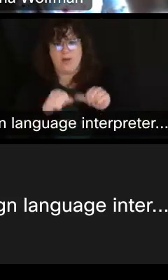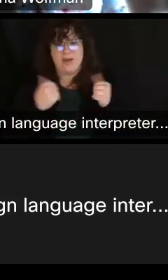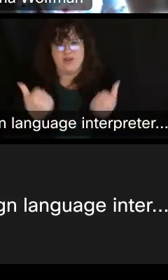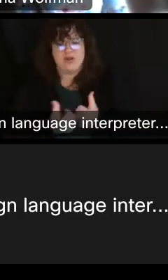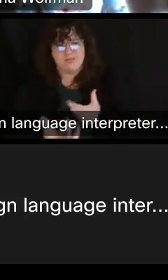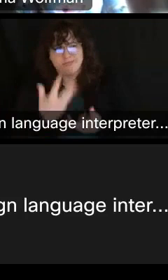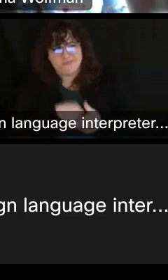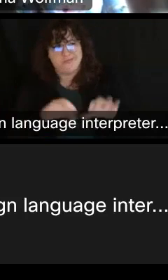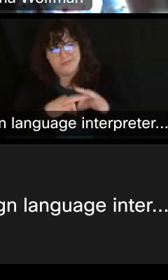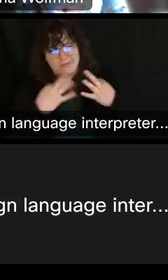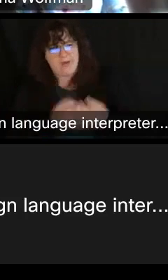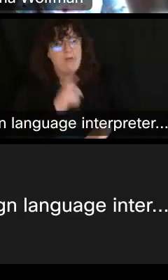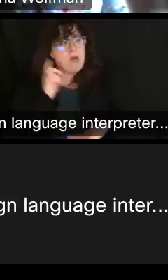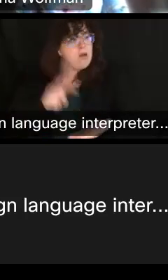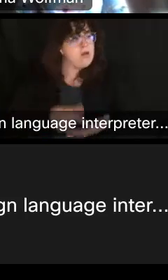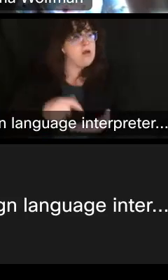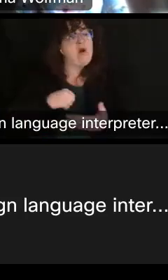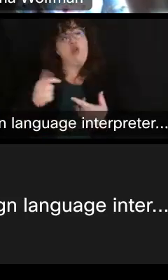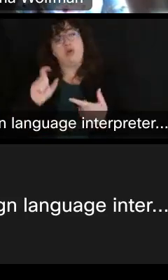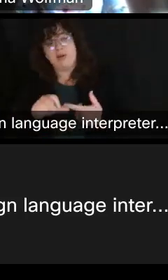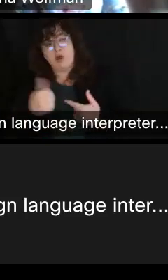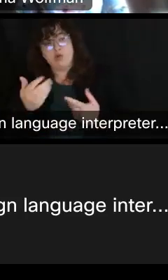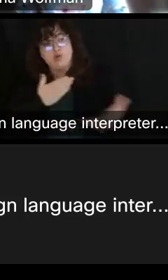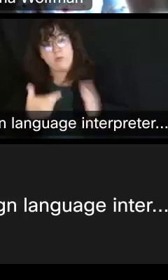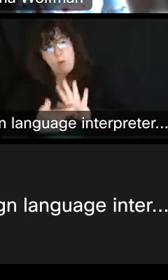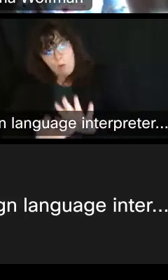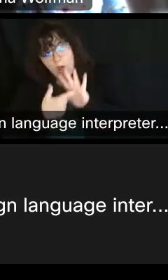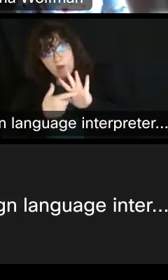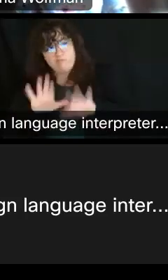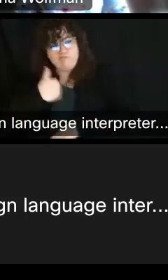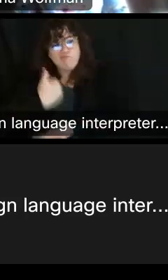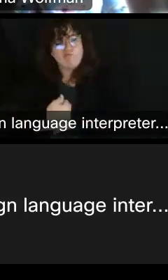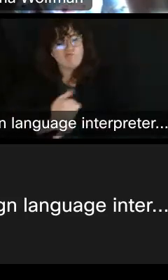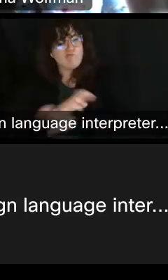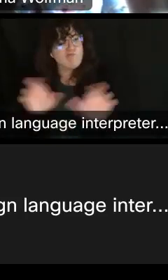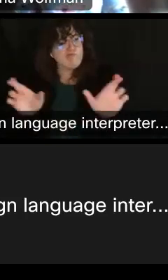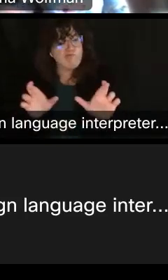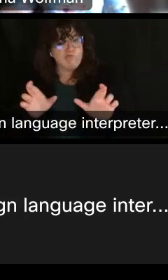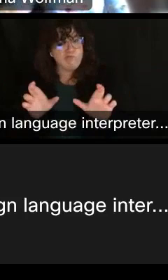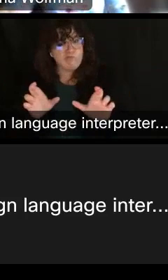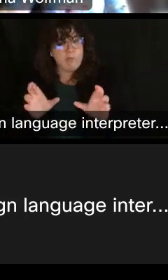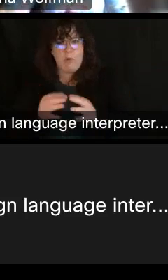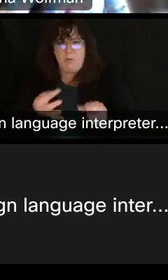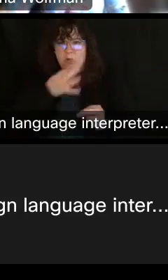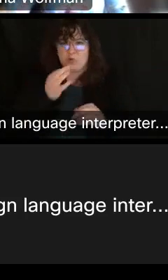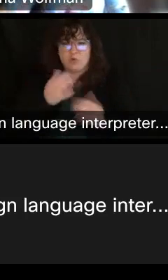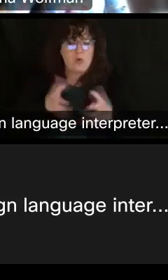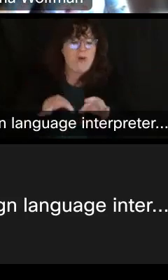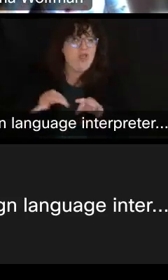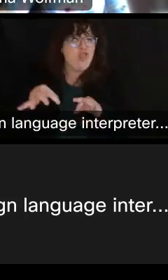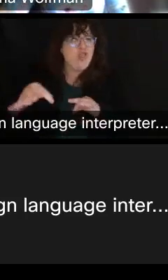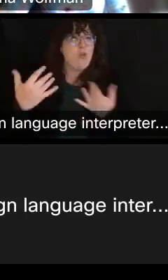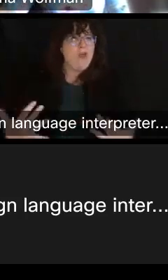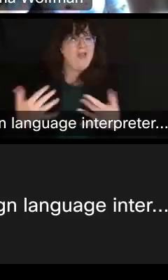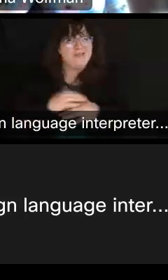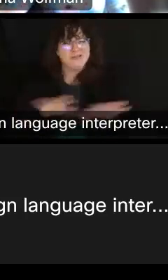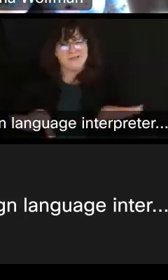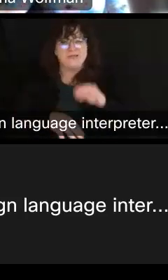identify if there's other needs or services that we can put in place sooner than later.